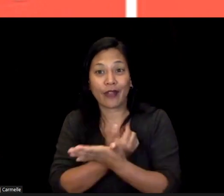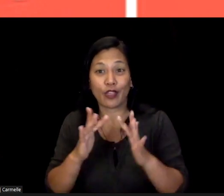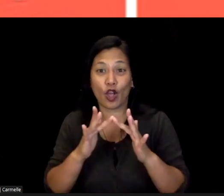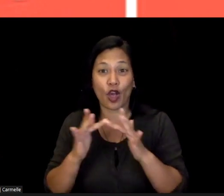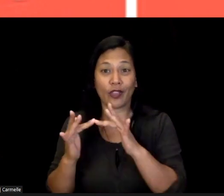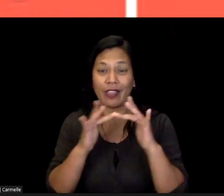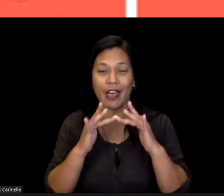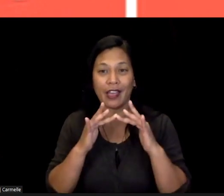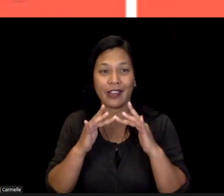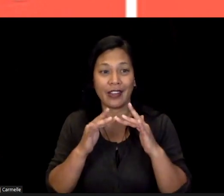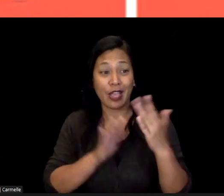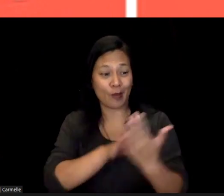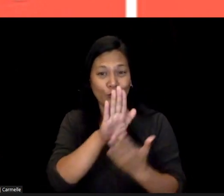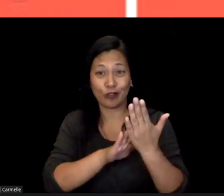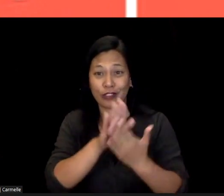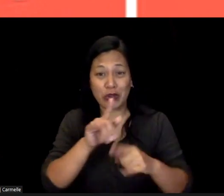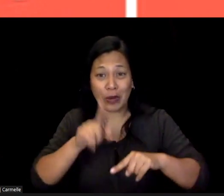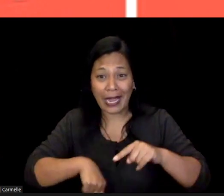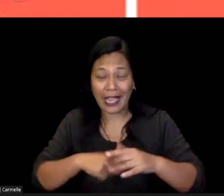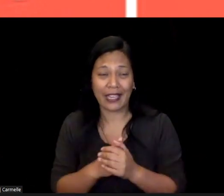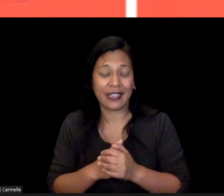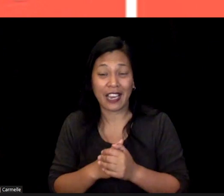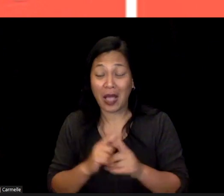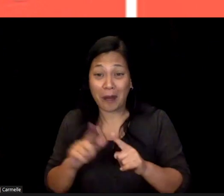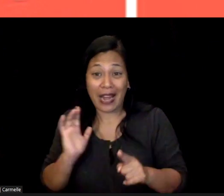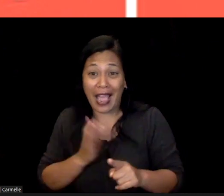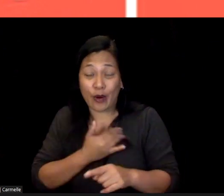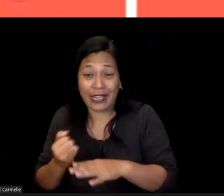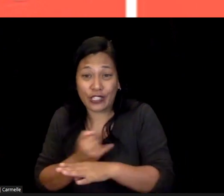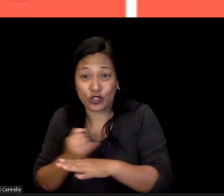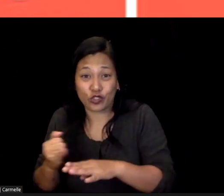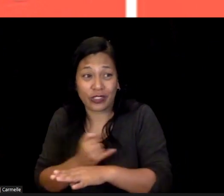And of course, you know, our festival prides itself on being able to convene in a theatre, had that